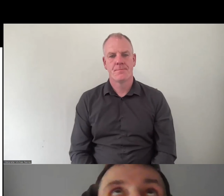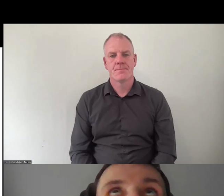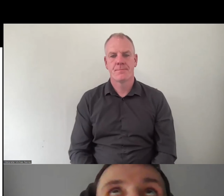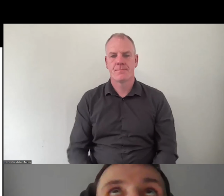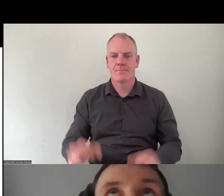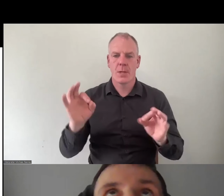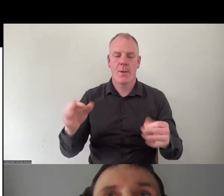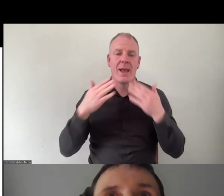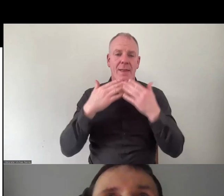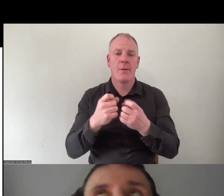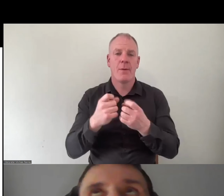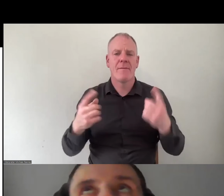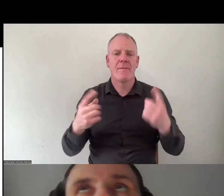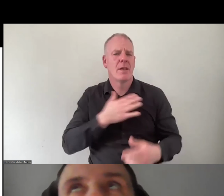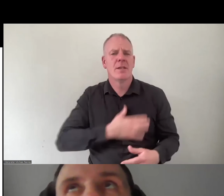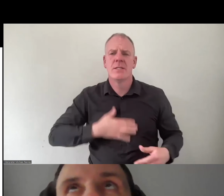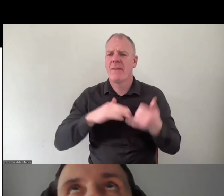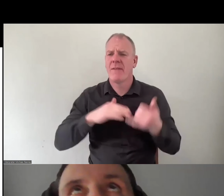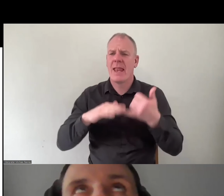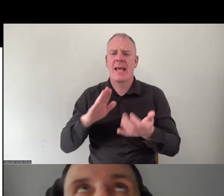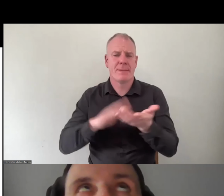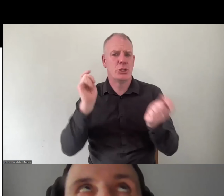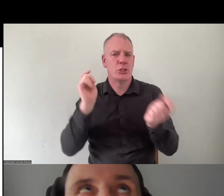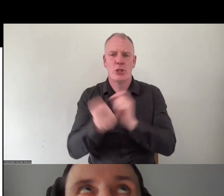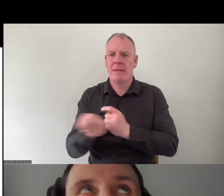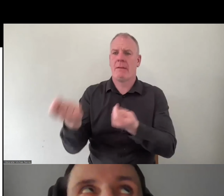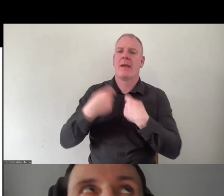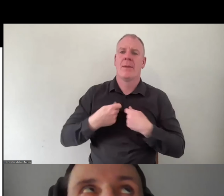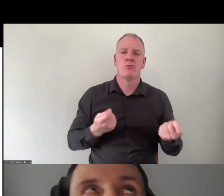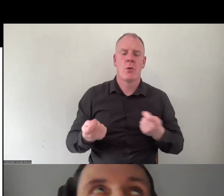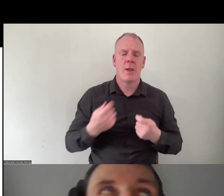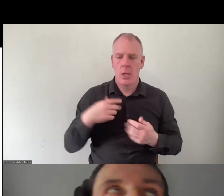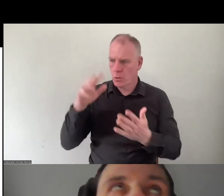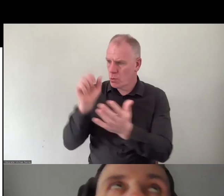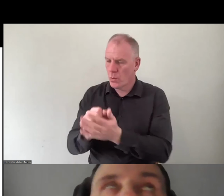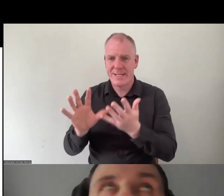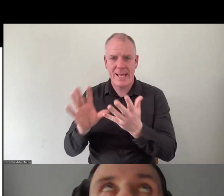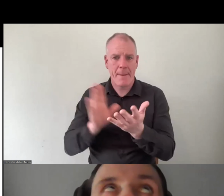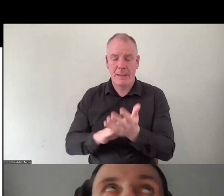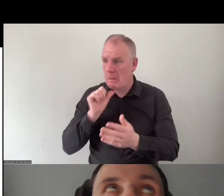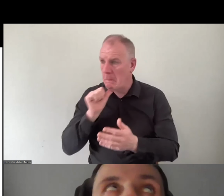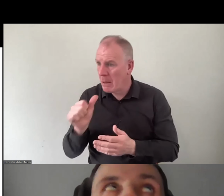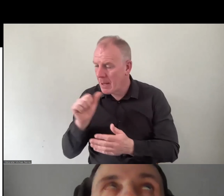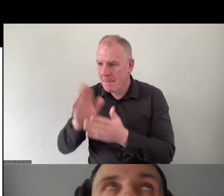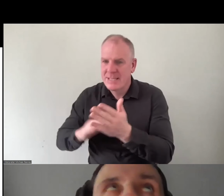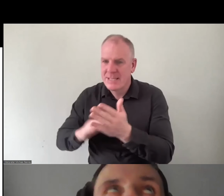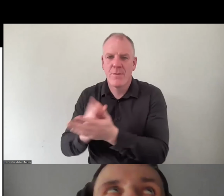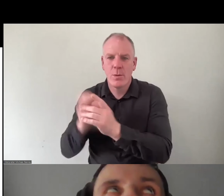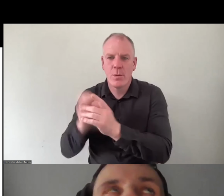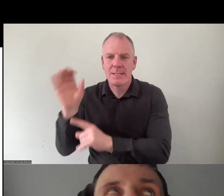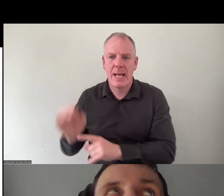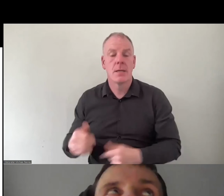Again, sorry for that last-minute change in plan — I just noticed it about ten minutes ago. So, what I'm going to talk to you about today,